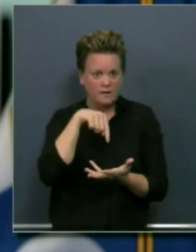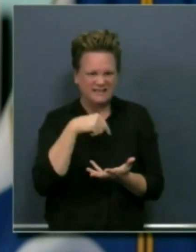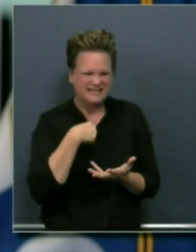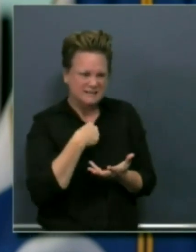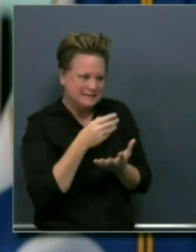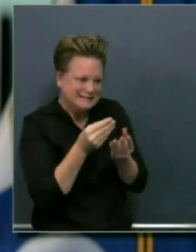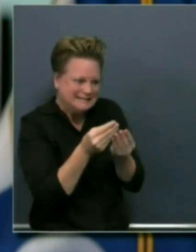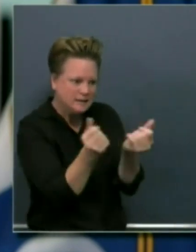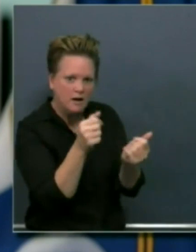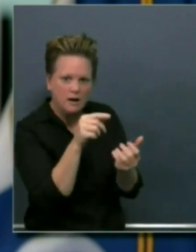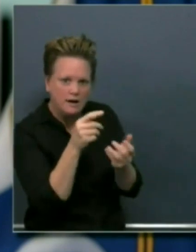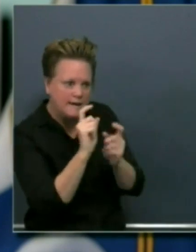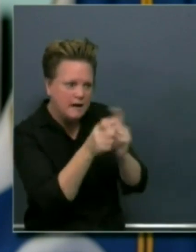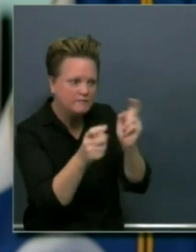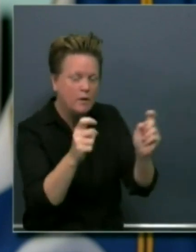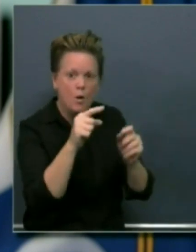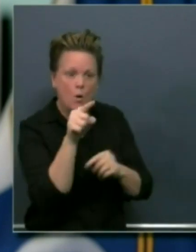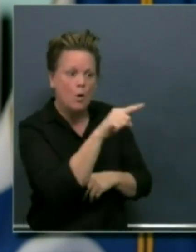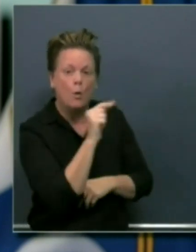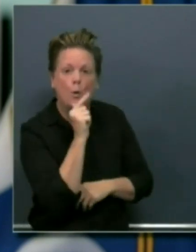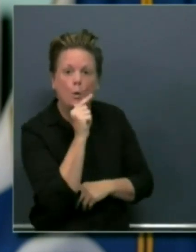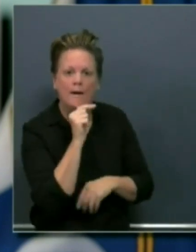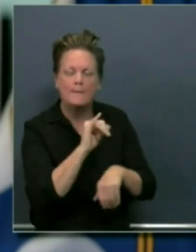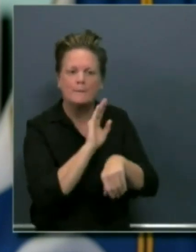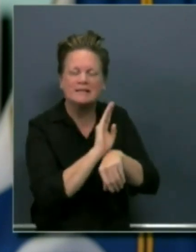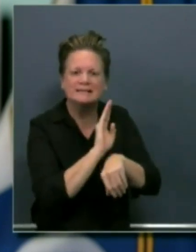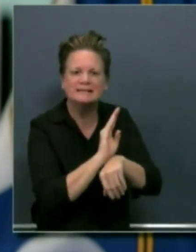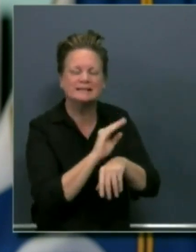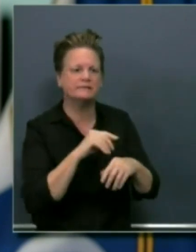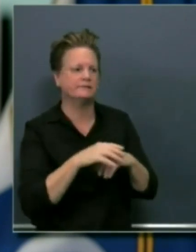PROCEDURE MASKS. TOO INDUSTRIES ALL THROUGHOUT THE STATE OF CALIFORNIA 11 MILLION